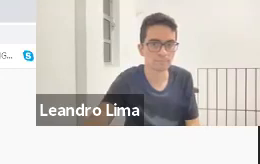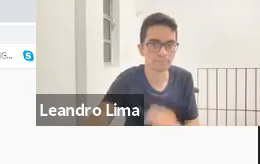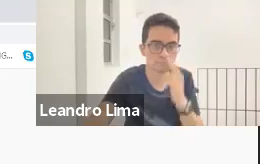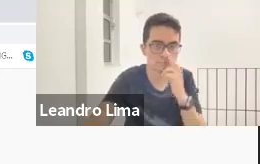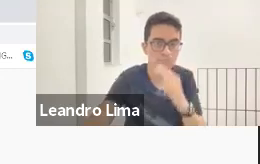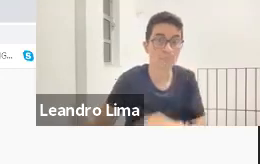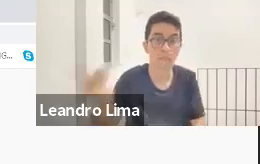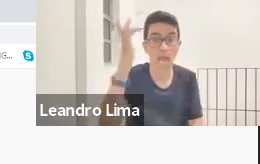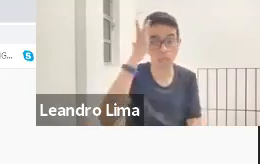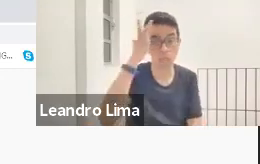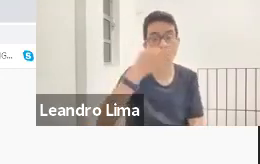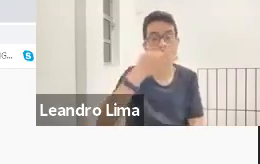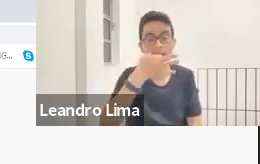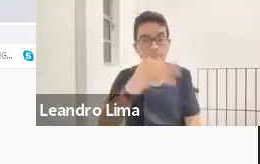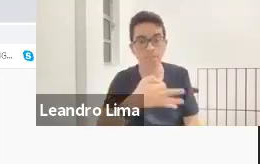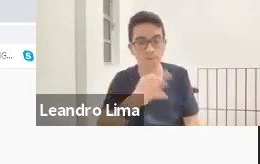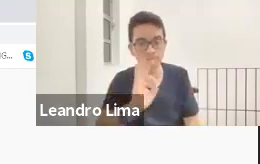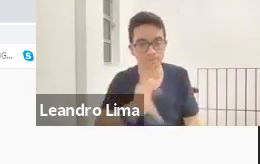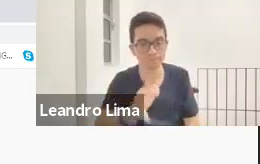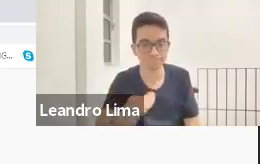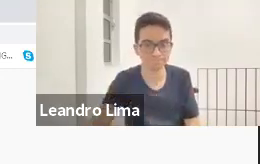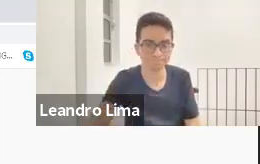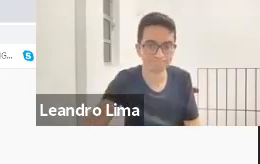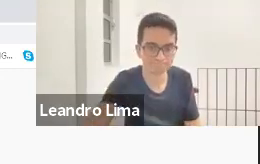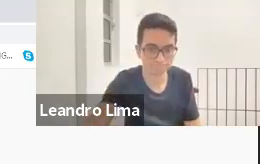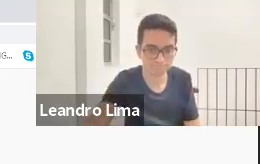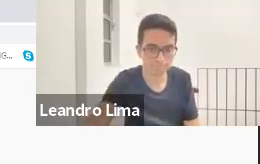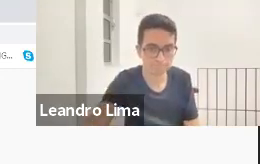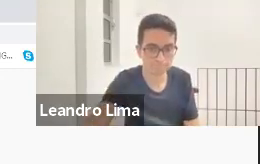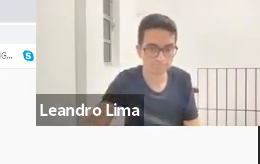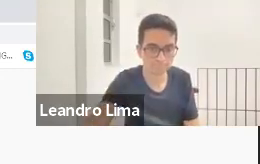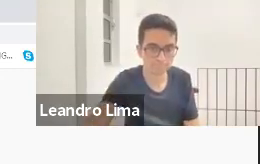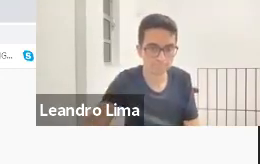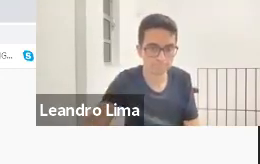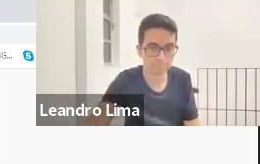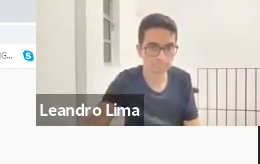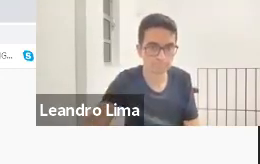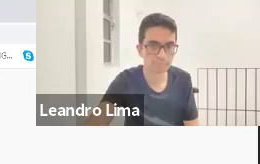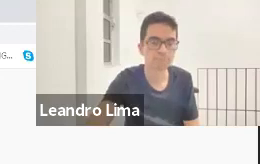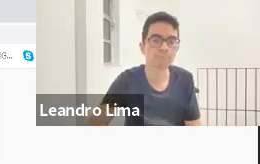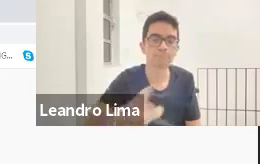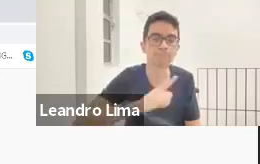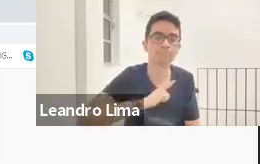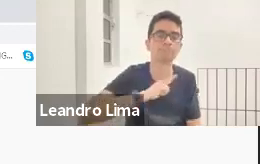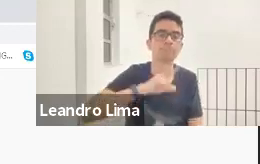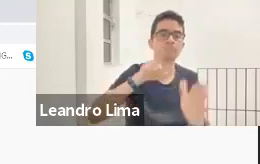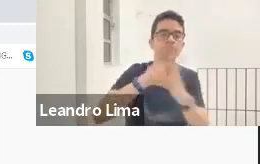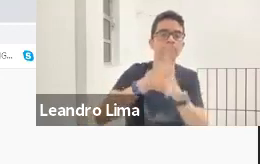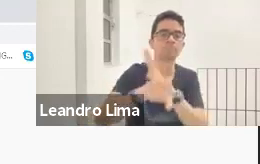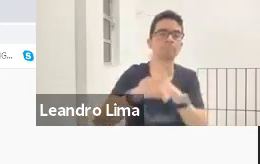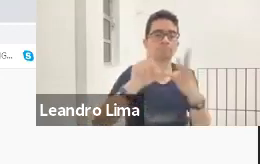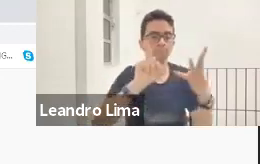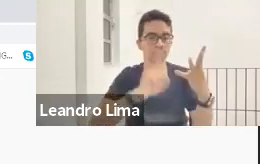think could tie into this fourth one and I don't know fourth one and I don't know what you've. I don't I don't know what you're familiar with from what i've read but the last 10 years or so